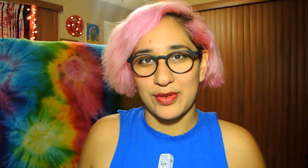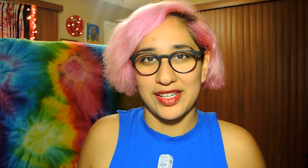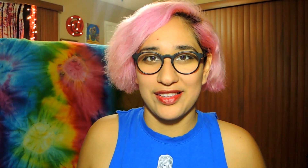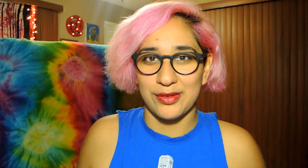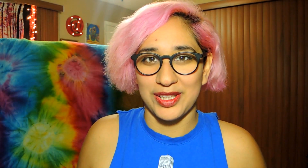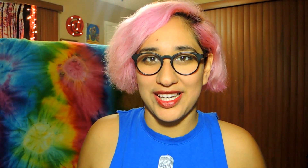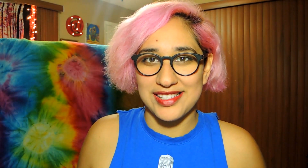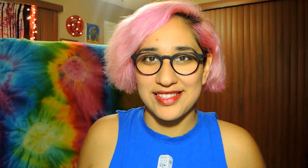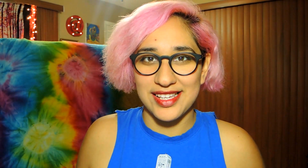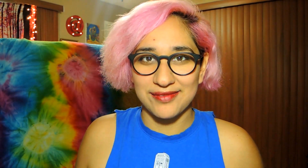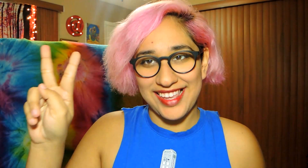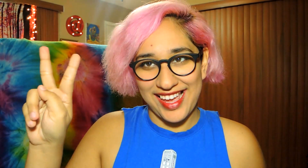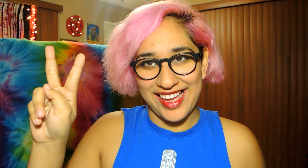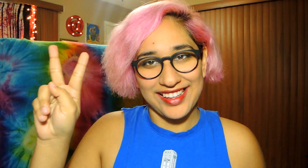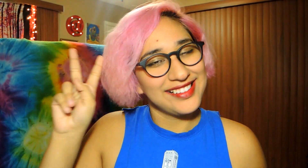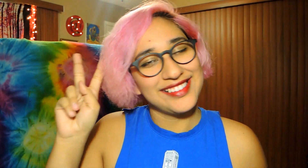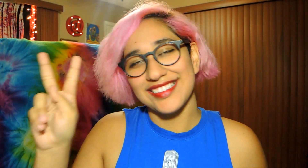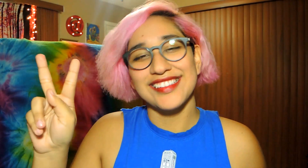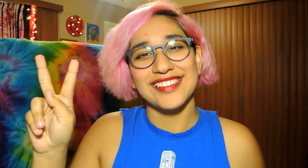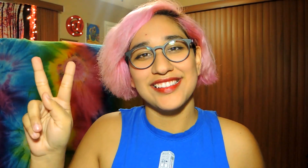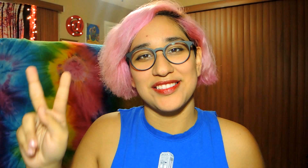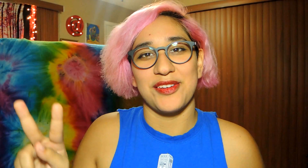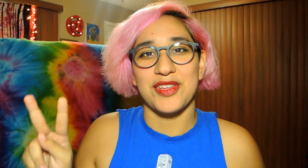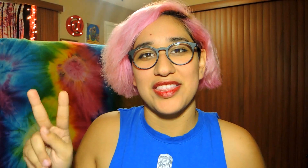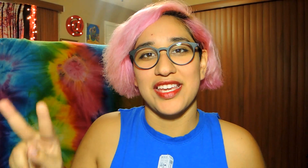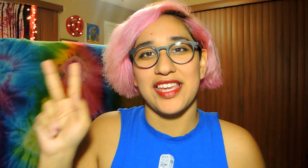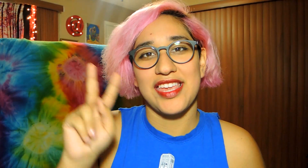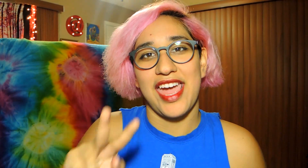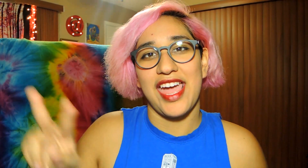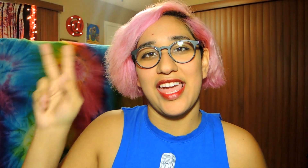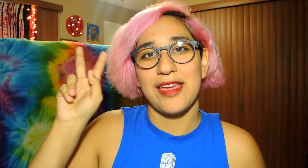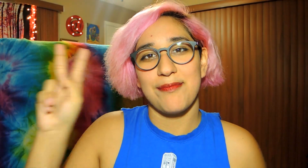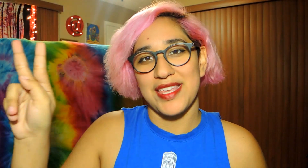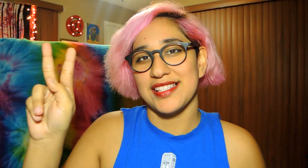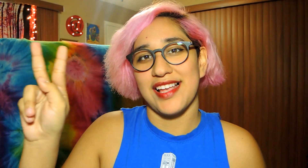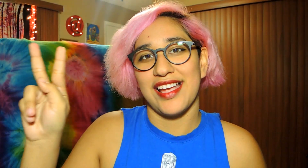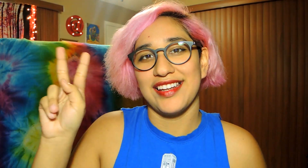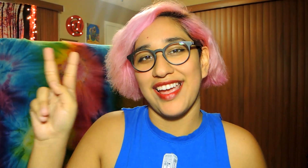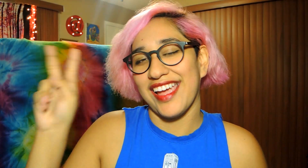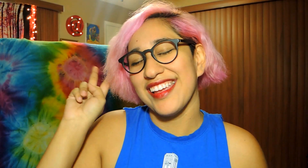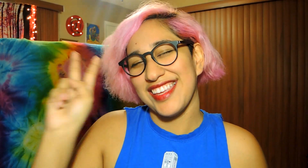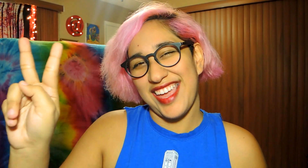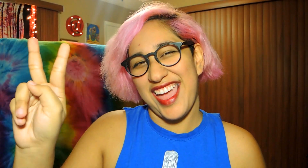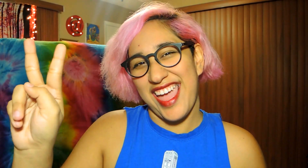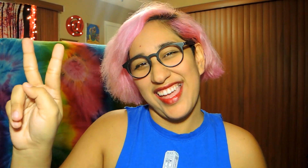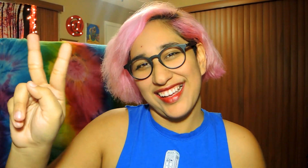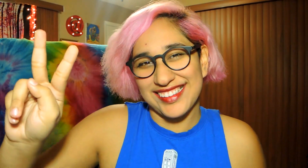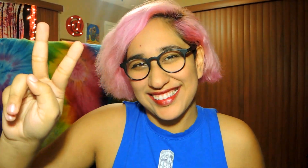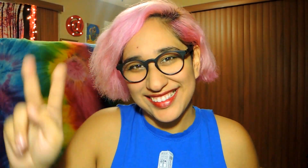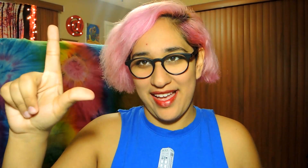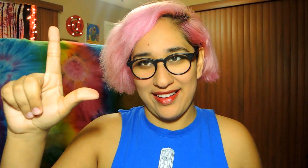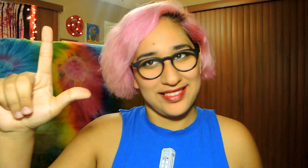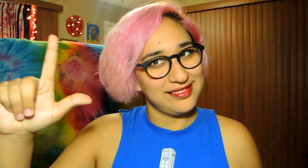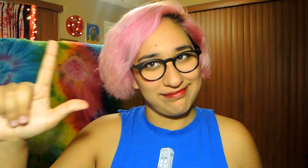of one another really nicely. "K", so you can think "K"- peace sign, "Kay!"